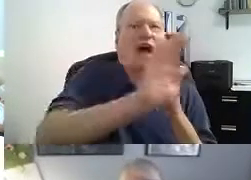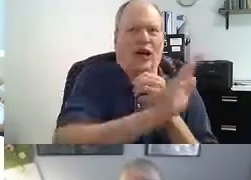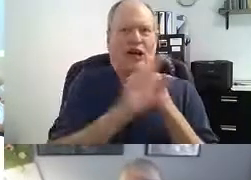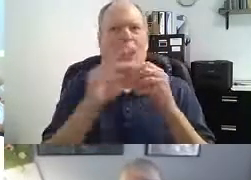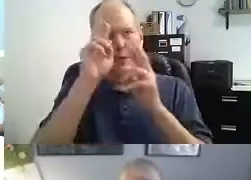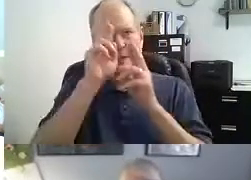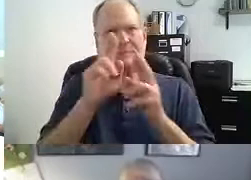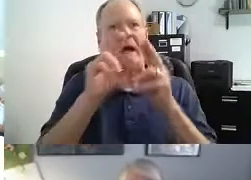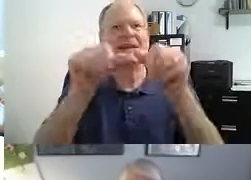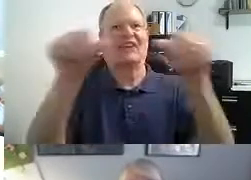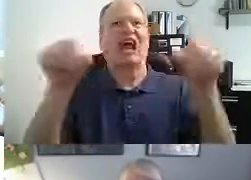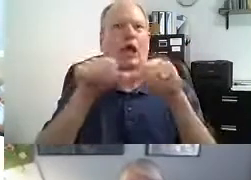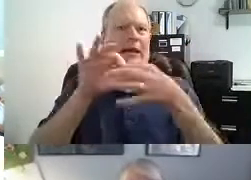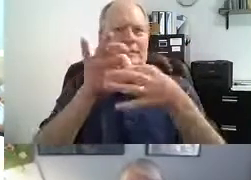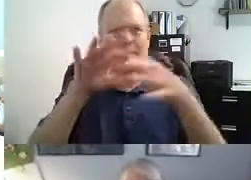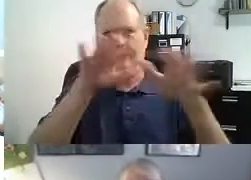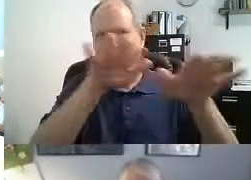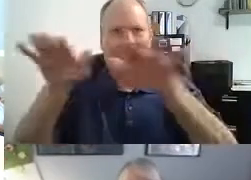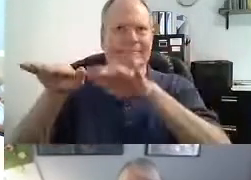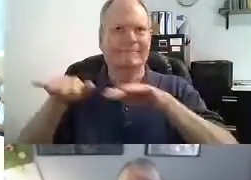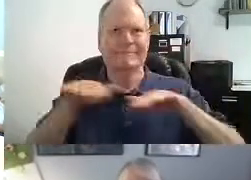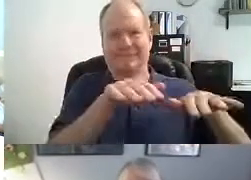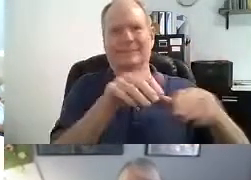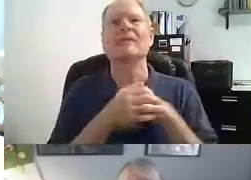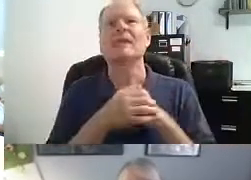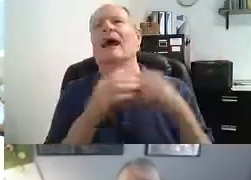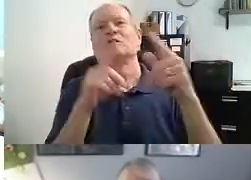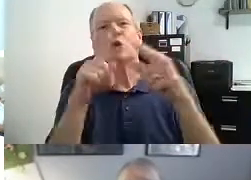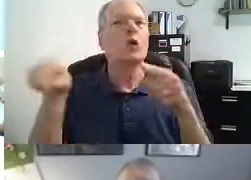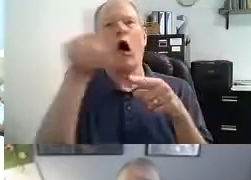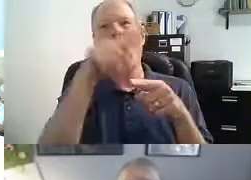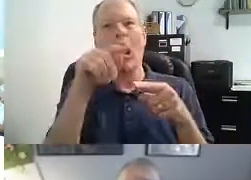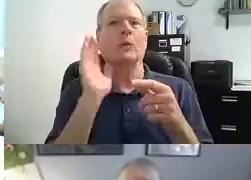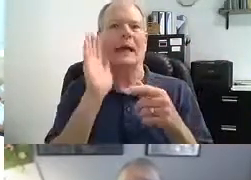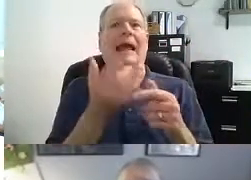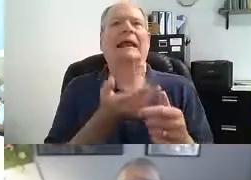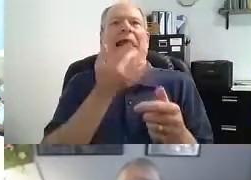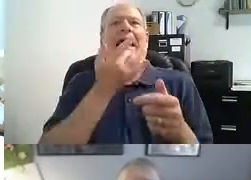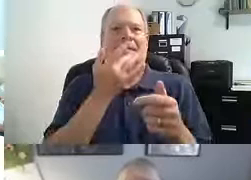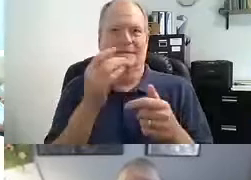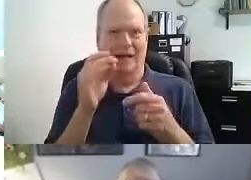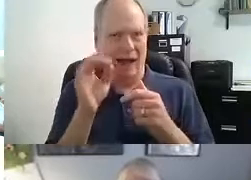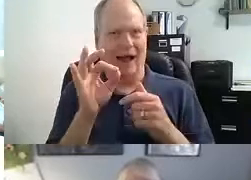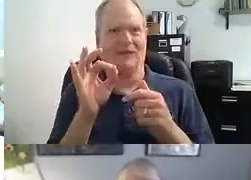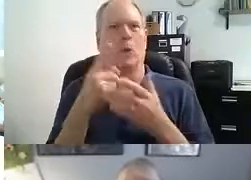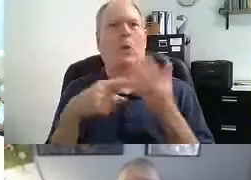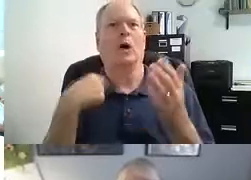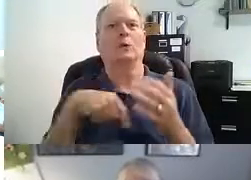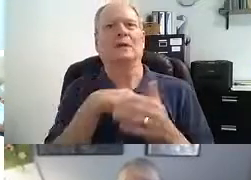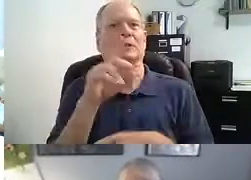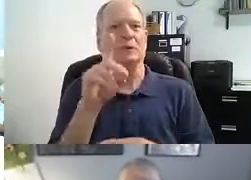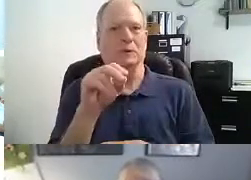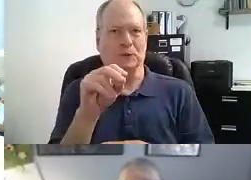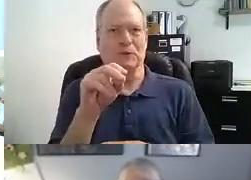areas of expertise. You all will get a taste of what we do.